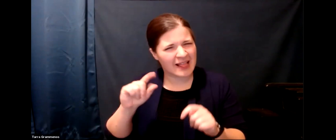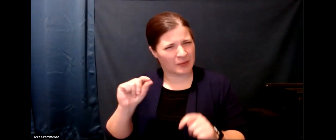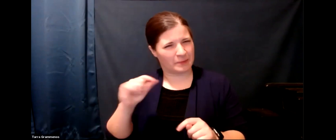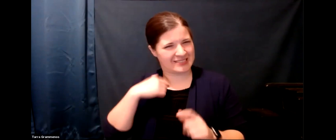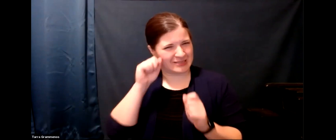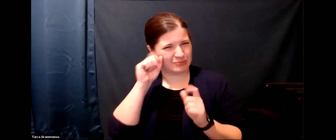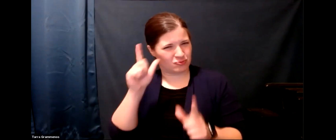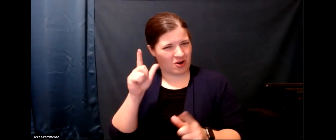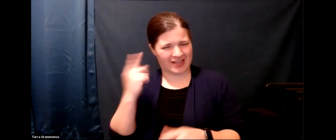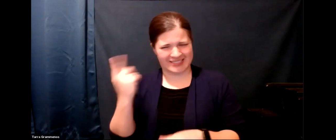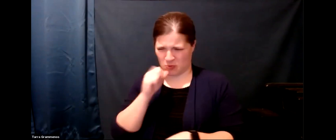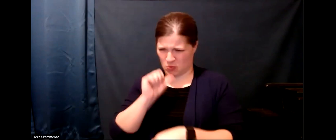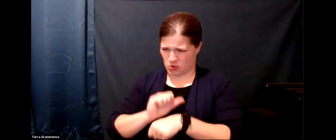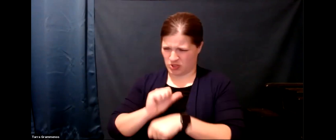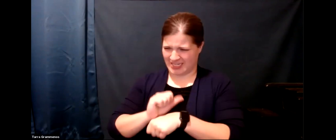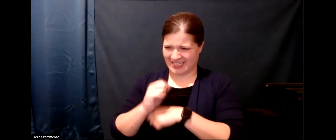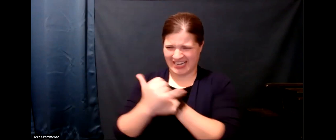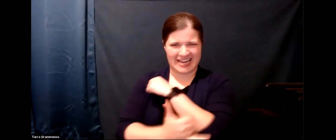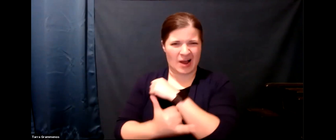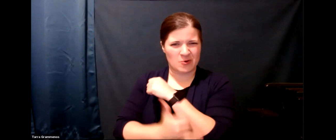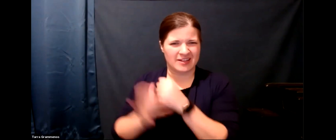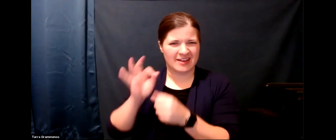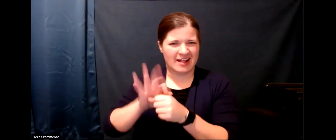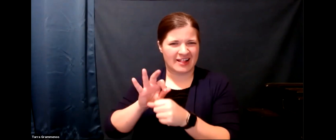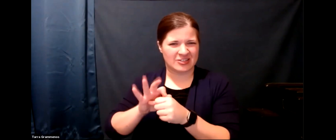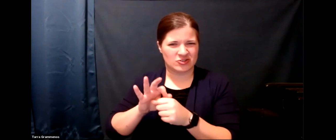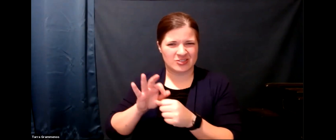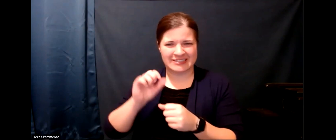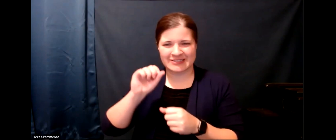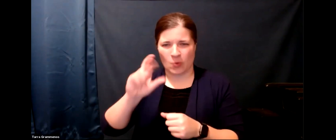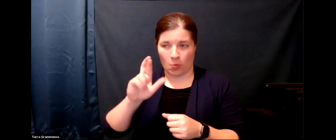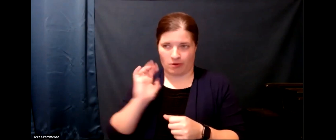working in county elections or at our office had not